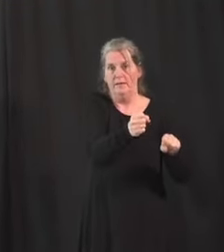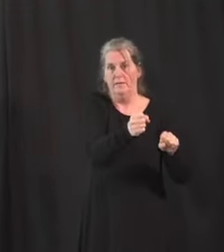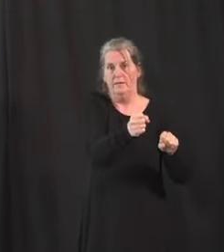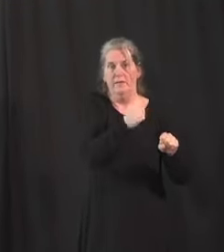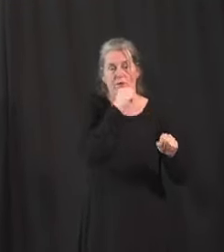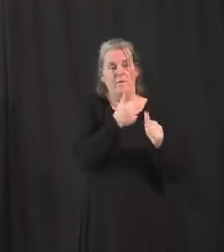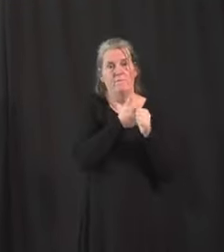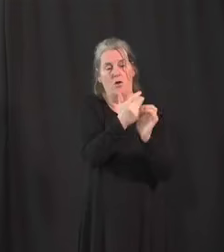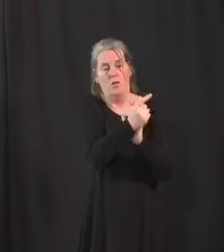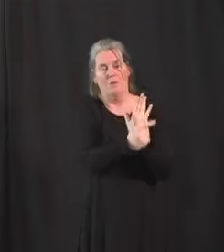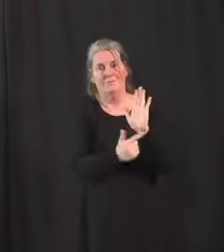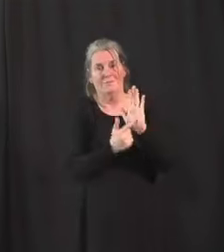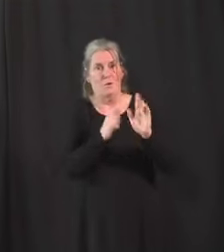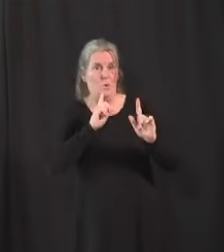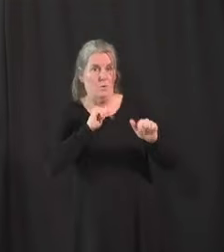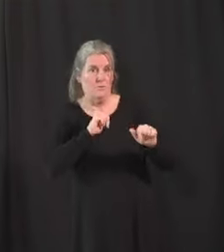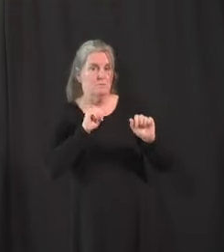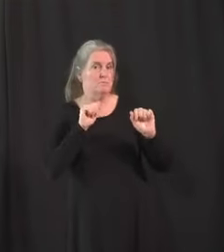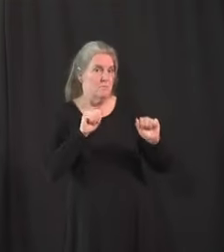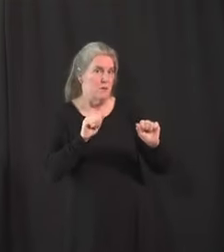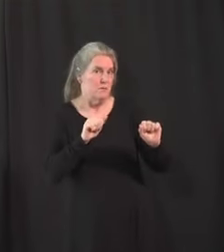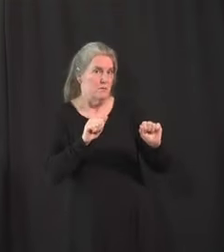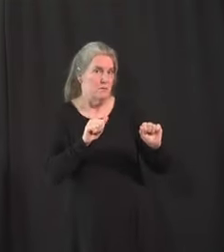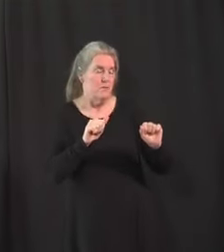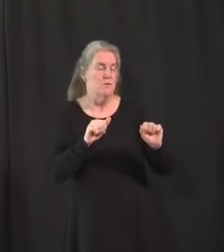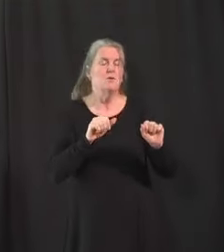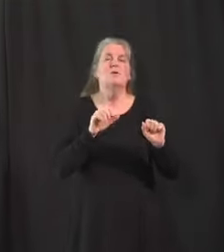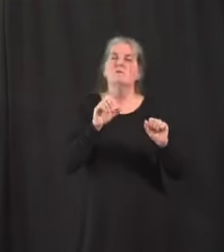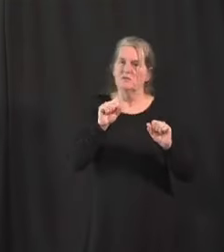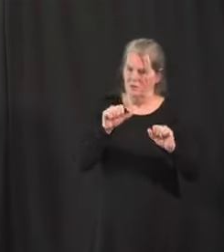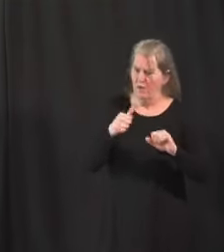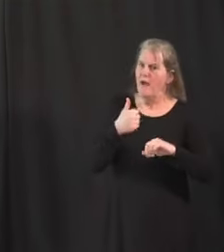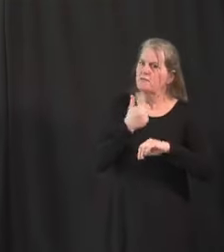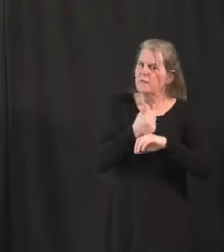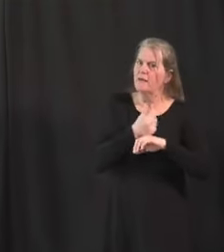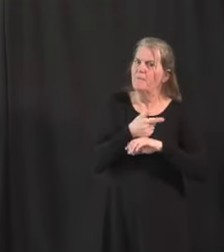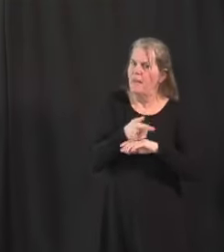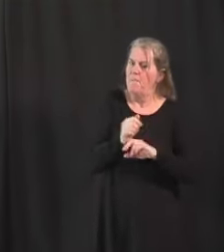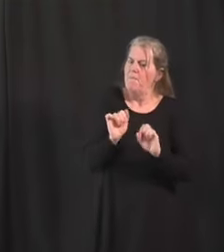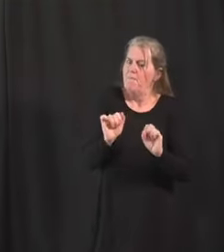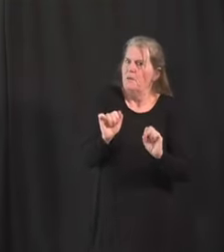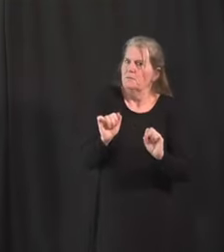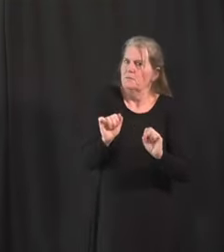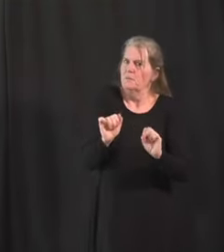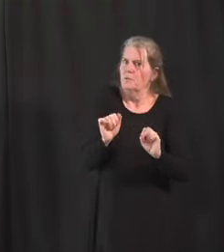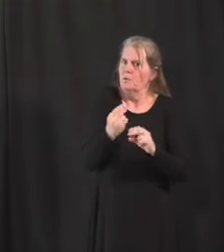SO WE ALSO HAVE MEASURES IN PLACE RIGHT NOW. BUT I DO WANT TO SPEAK TO, YOU